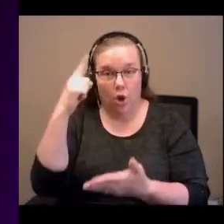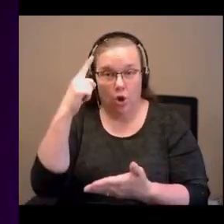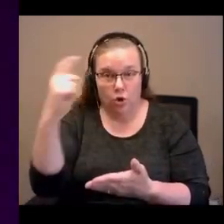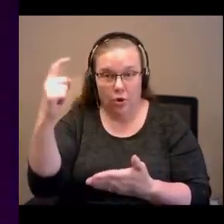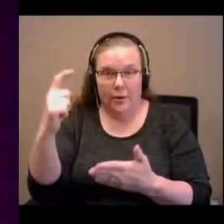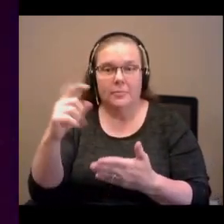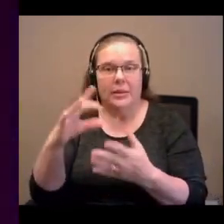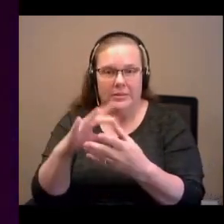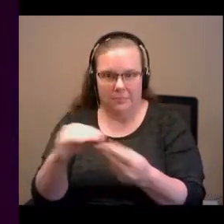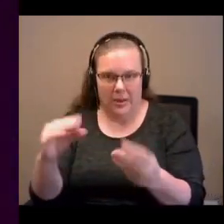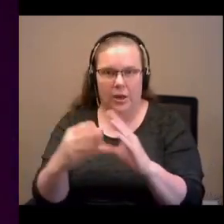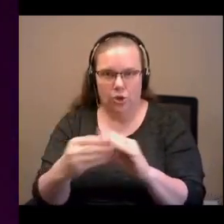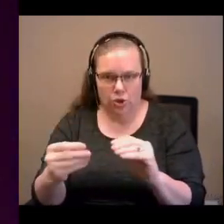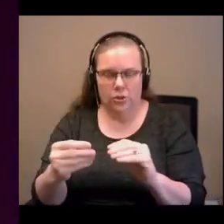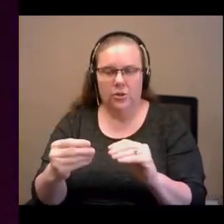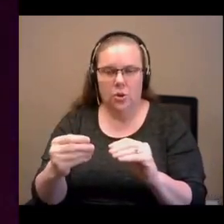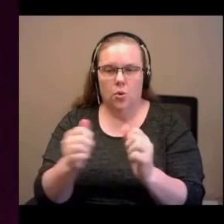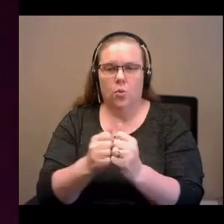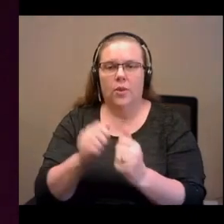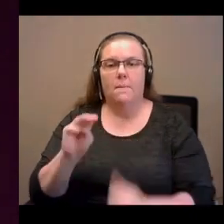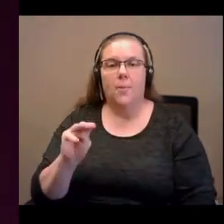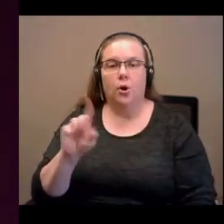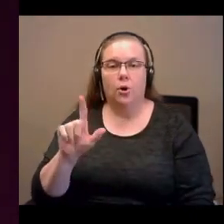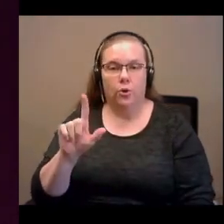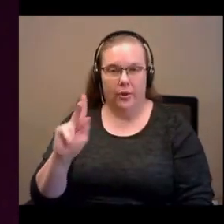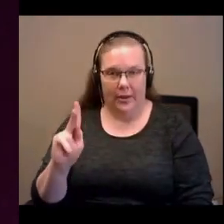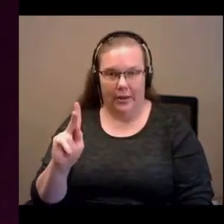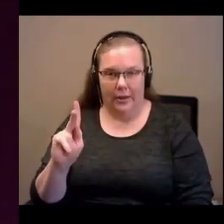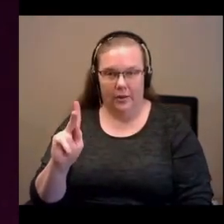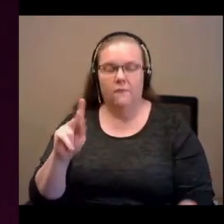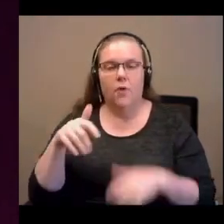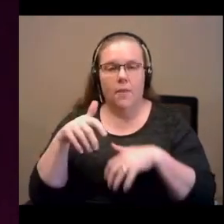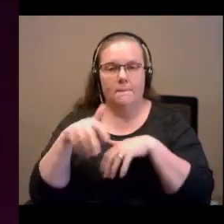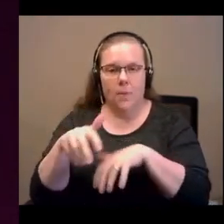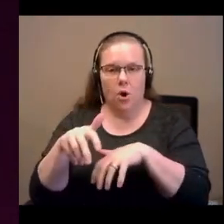I should really say, with Martin Luther King for the March on Washington in 1963,